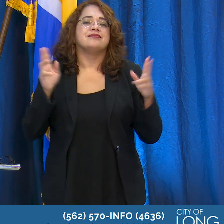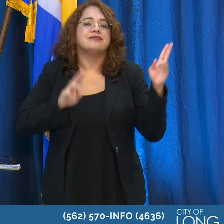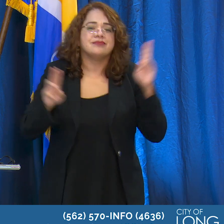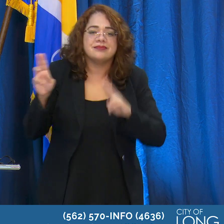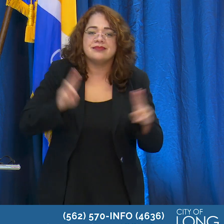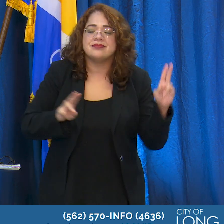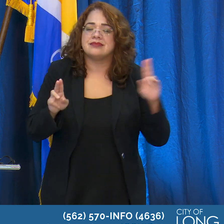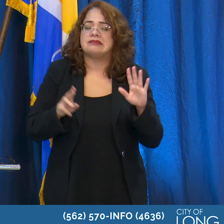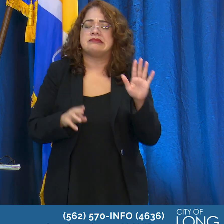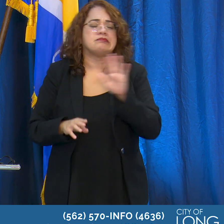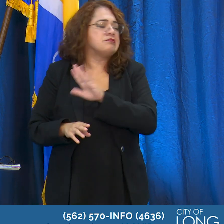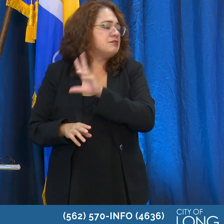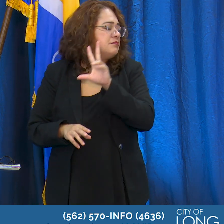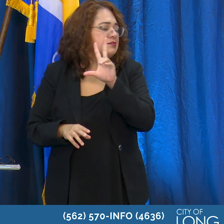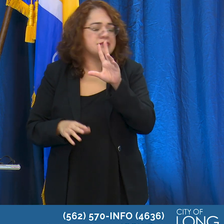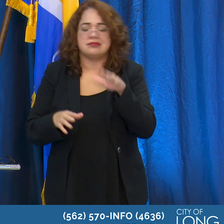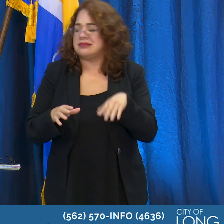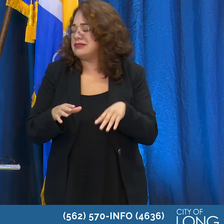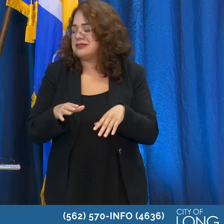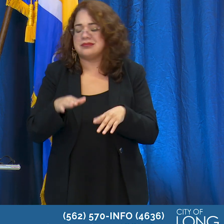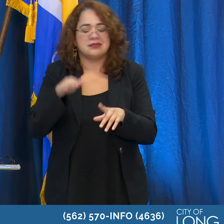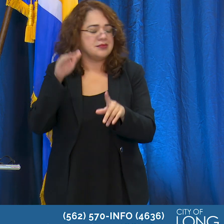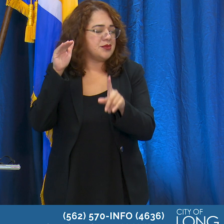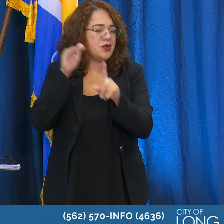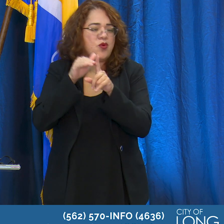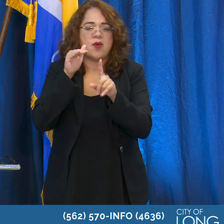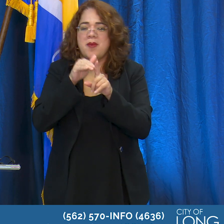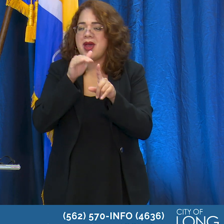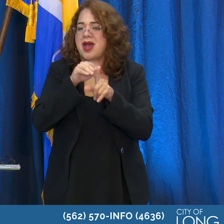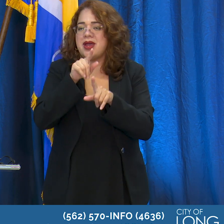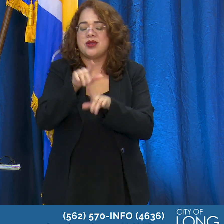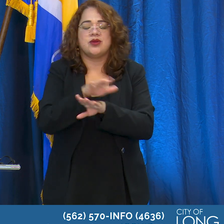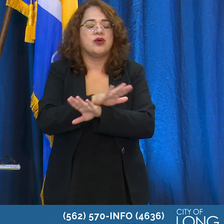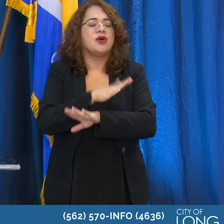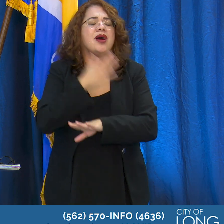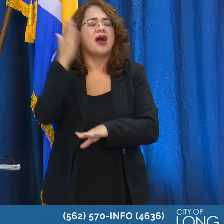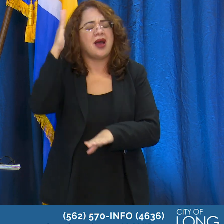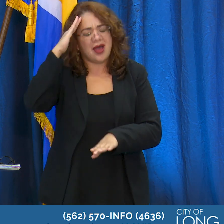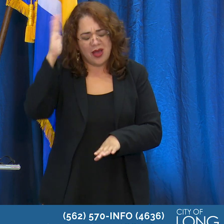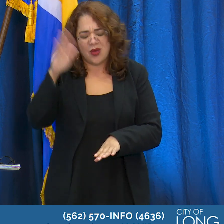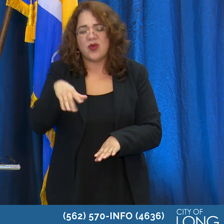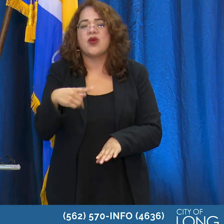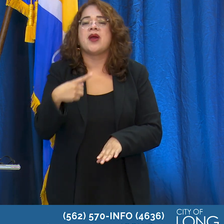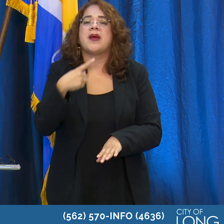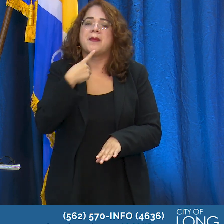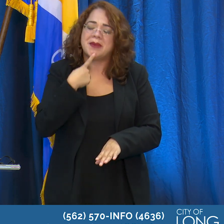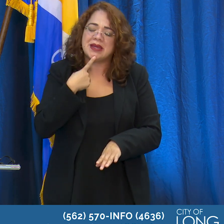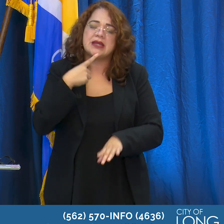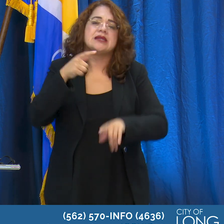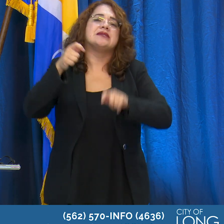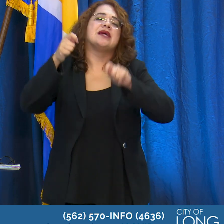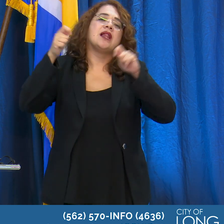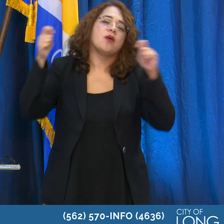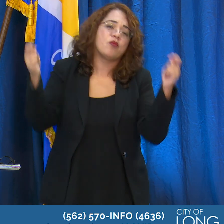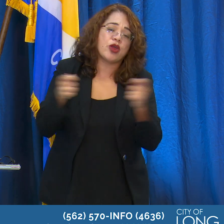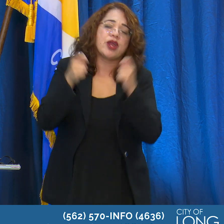I want to remind people that although you're missing your family, your friends, celebrations, and all sorts of events, that it's really it's not permitted